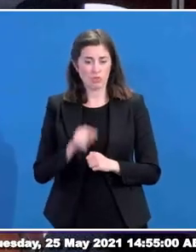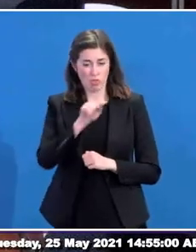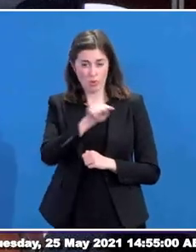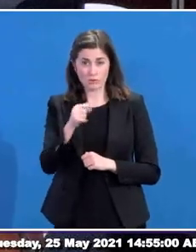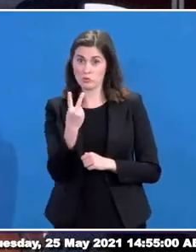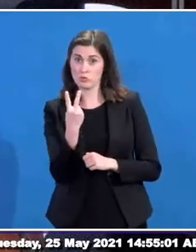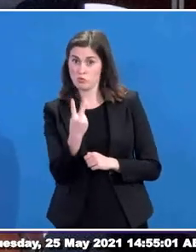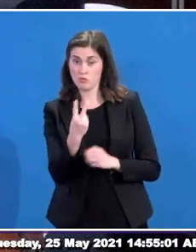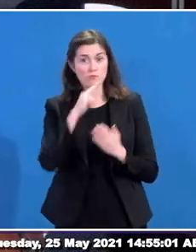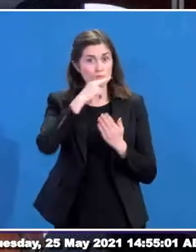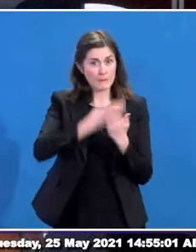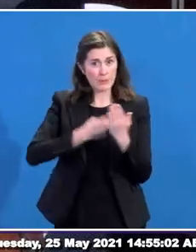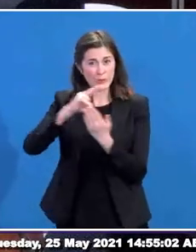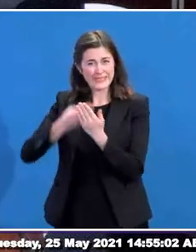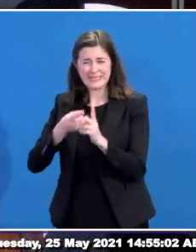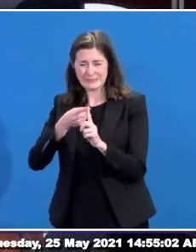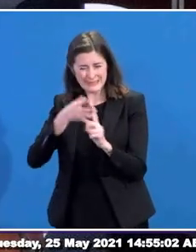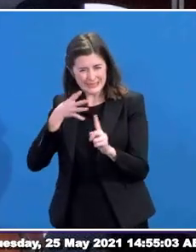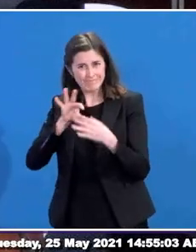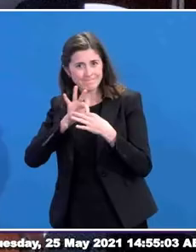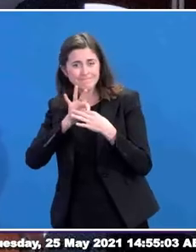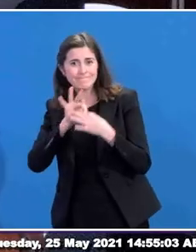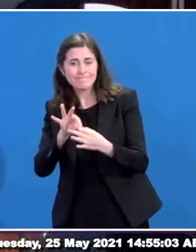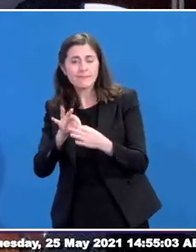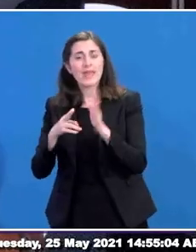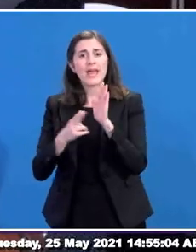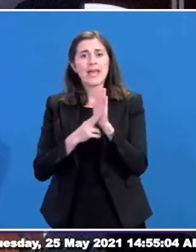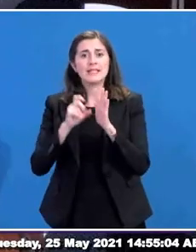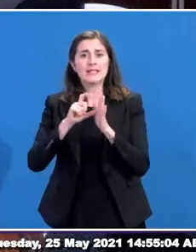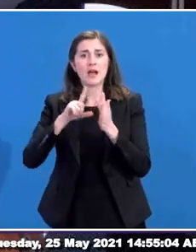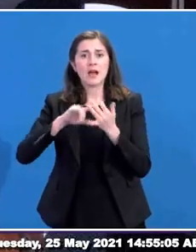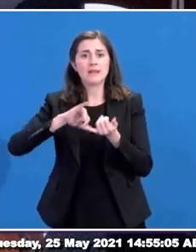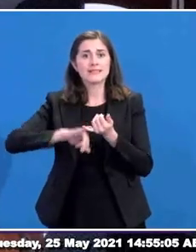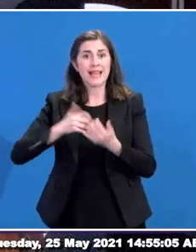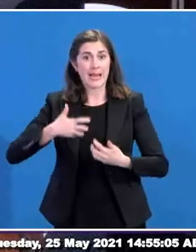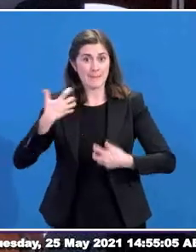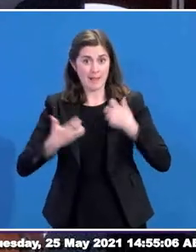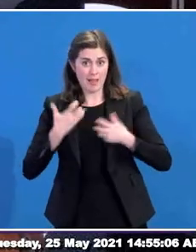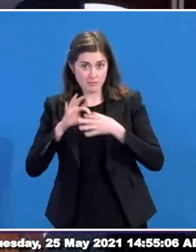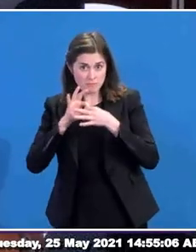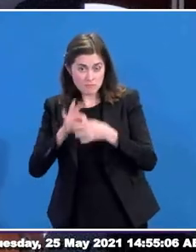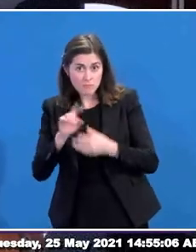address specific aspects of the NDIS complaint concerned with the workplace